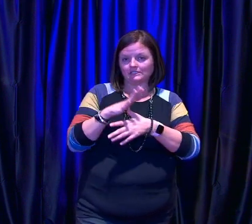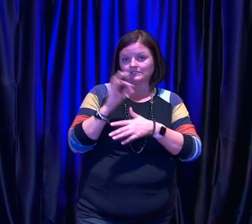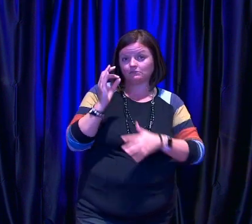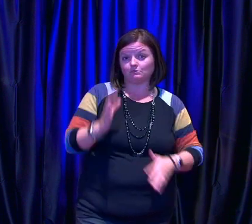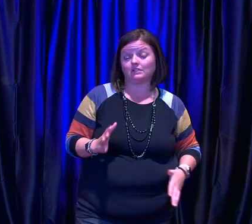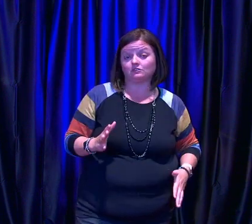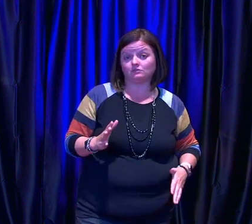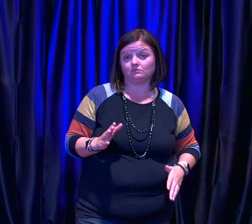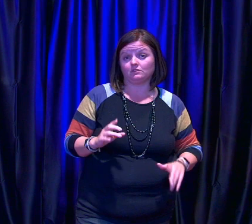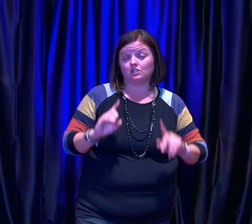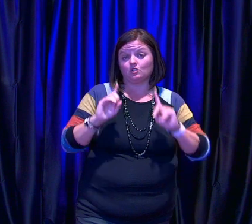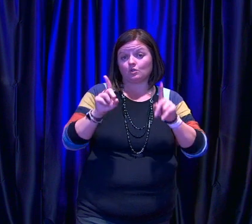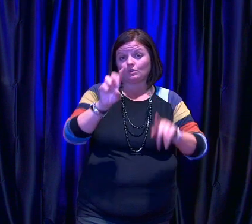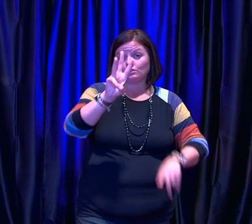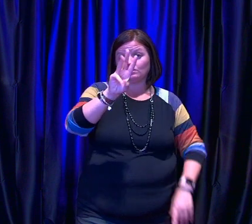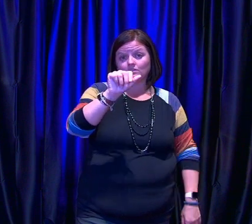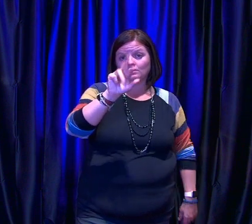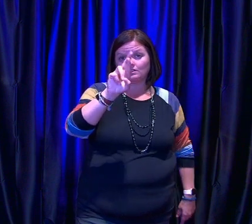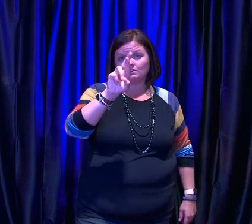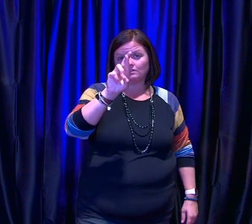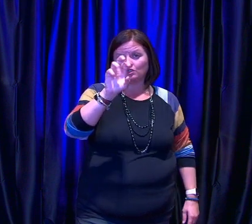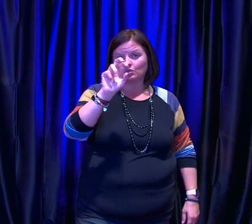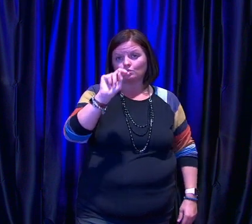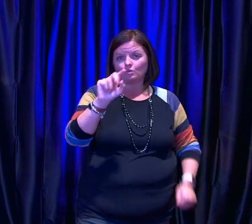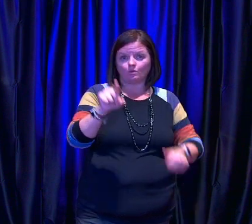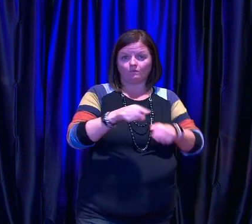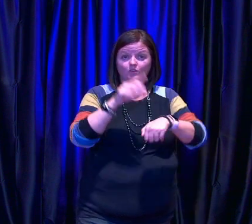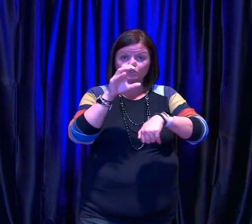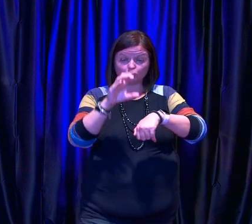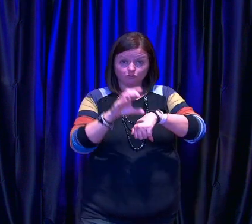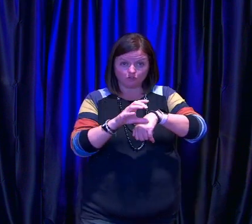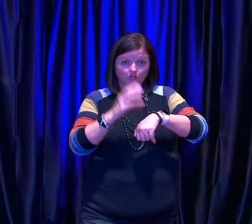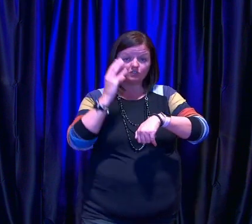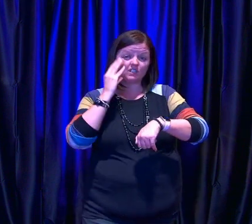going to a warren first church and you know and going through the plan that had